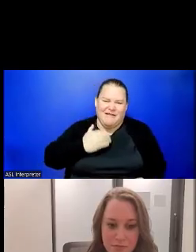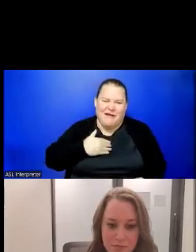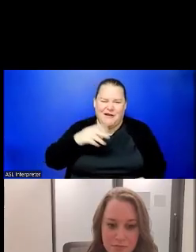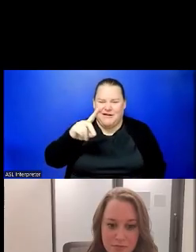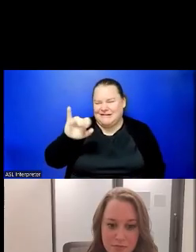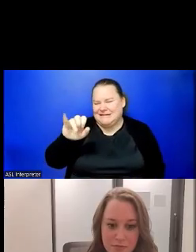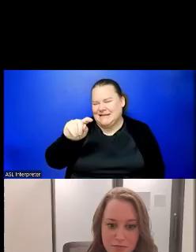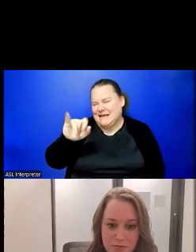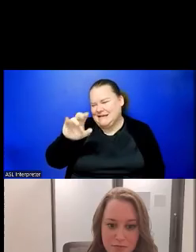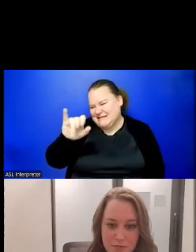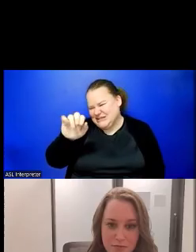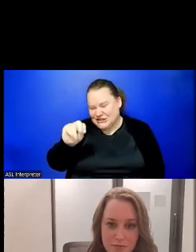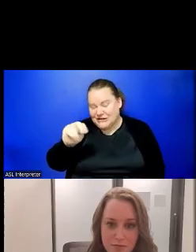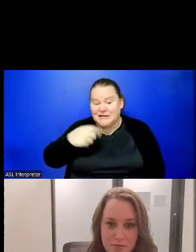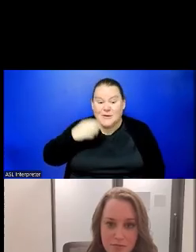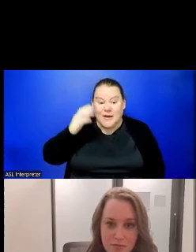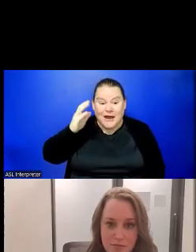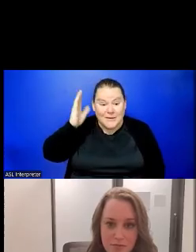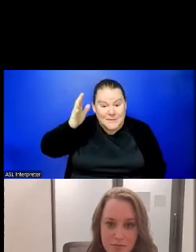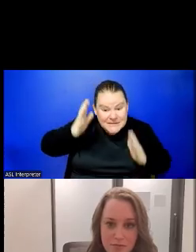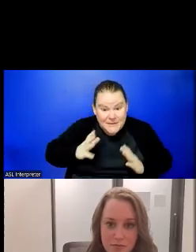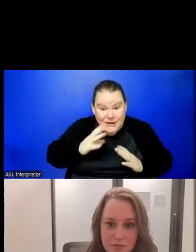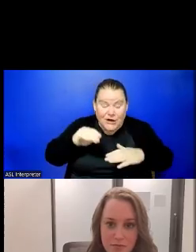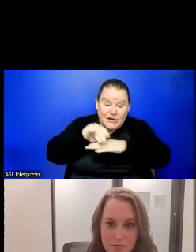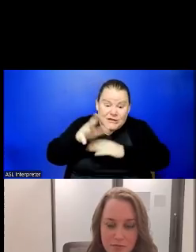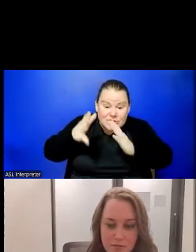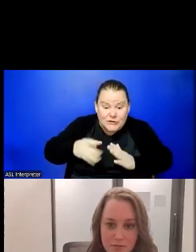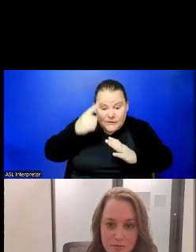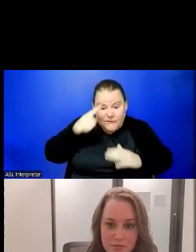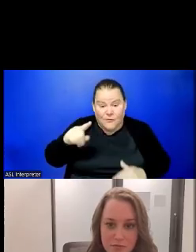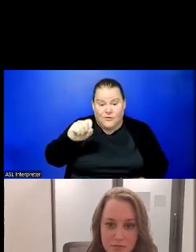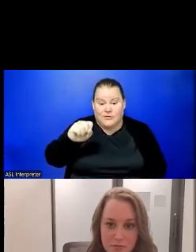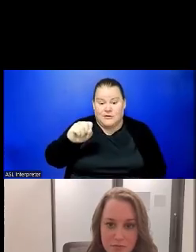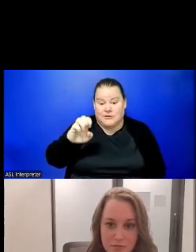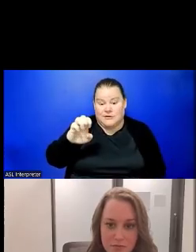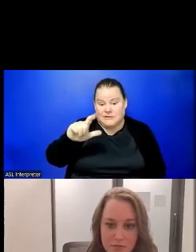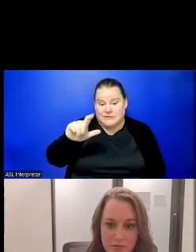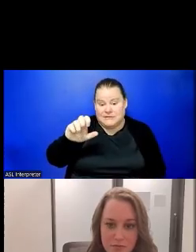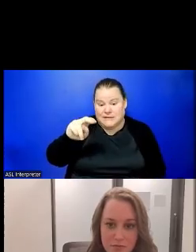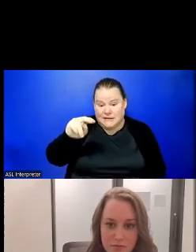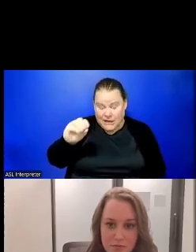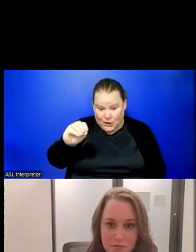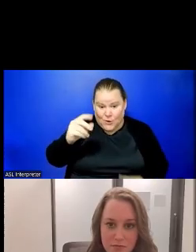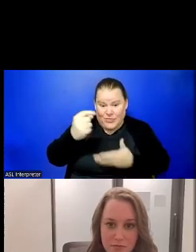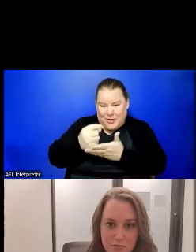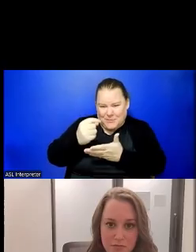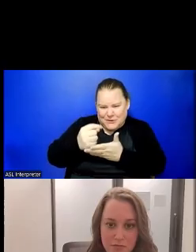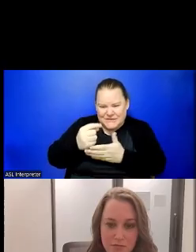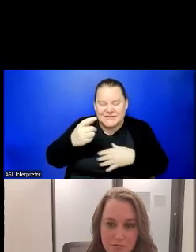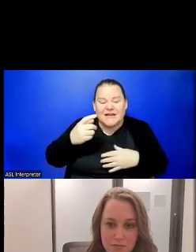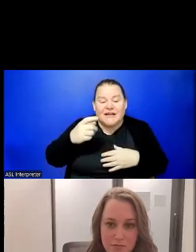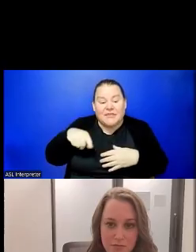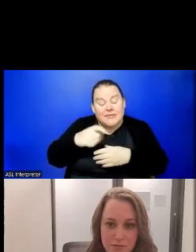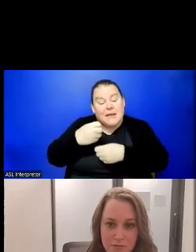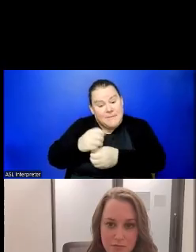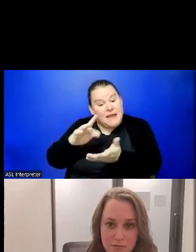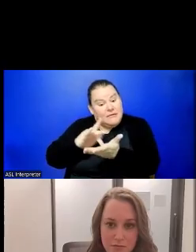speaker and a consultant for selenotherapeutics, they do make a medication for patients with prader willi syndrome. So it's